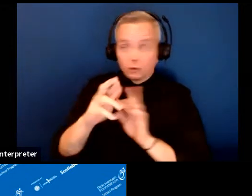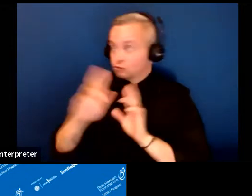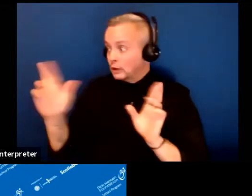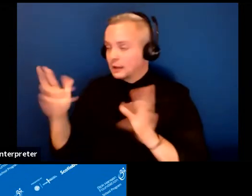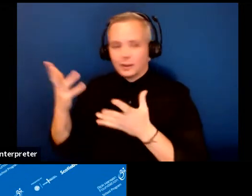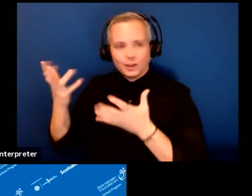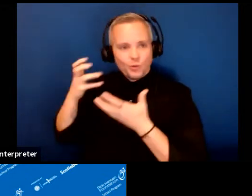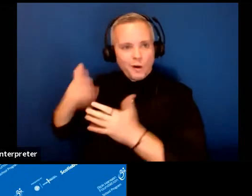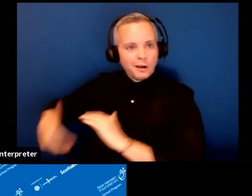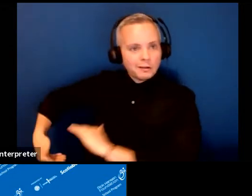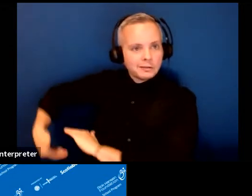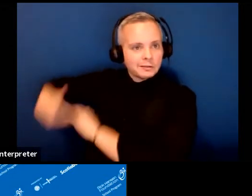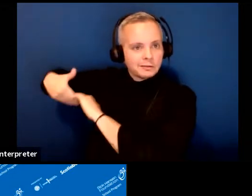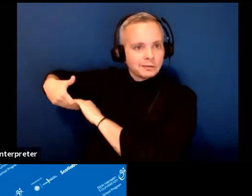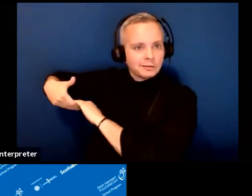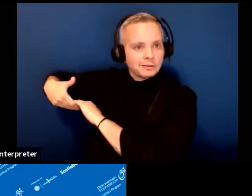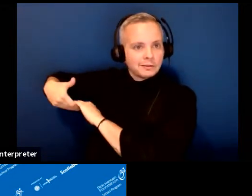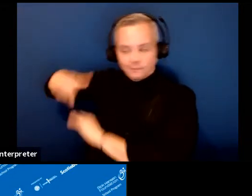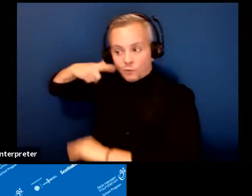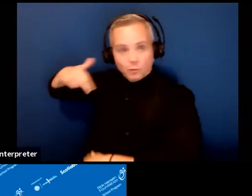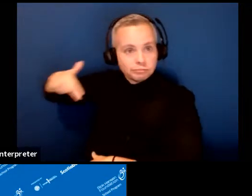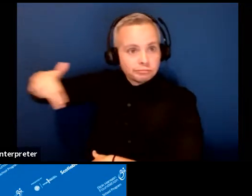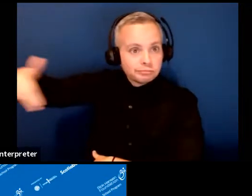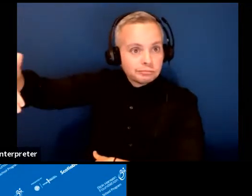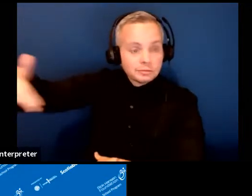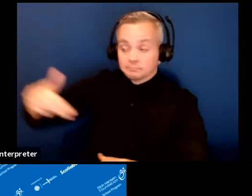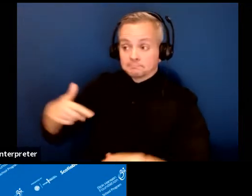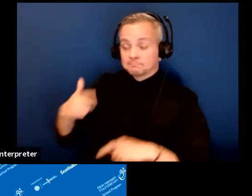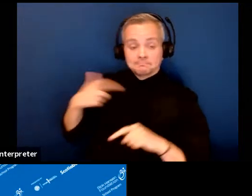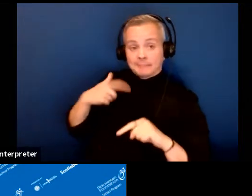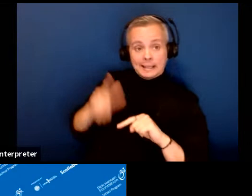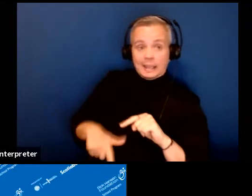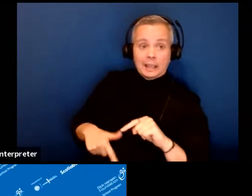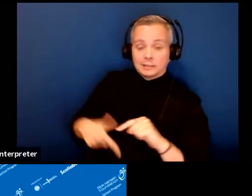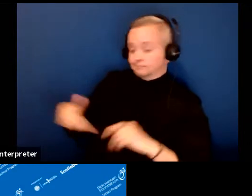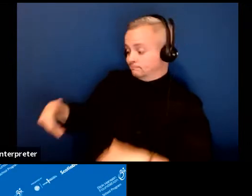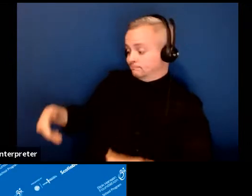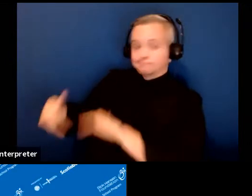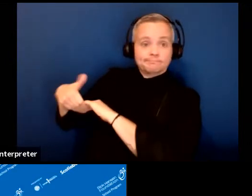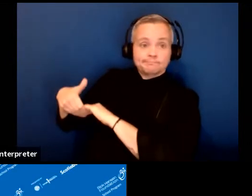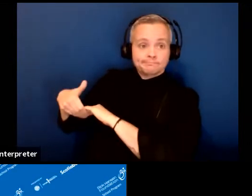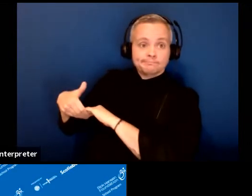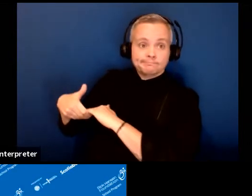WELL THAT'S IMPOSSIBLE FOR ME TO DO, RIGHT? I CAN'T PHYSICALLY HOLD HIS HAND CROSSING THE STREET.